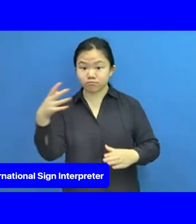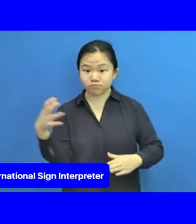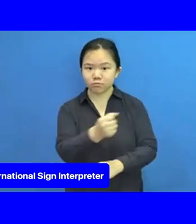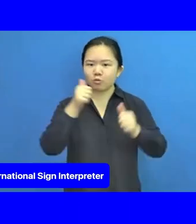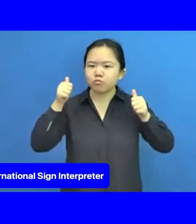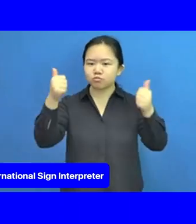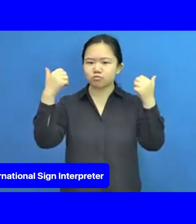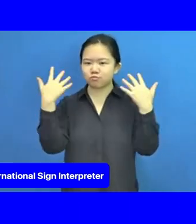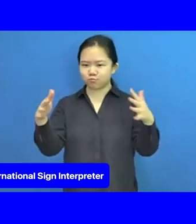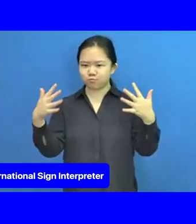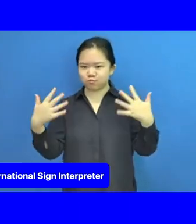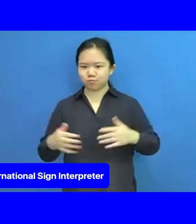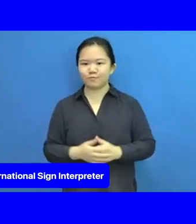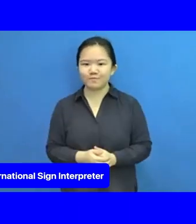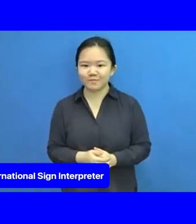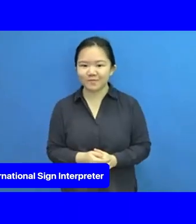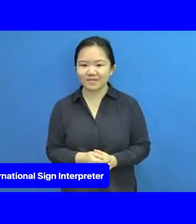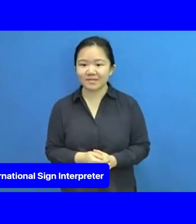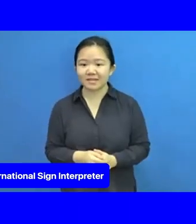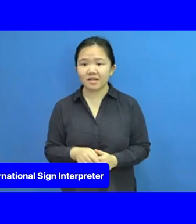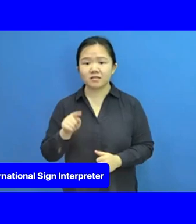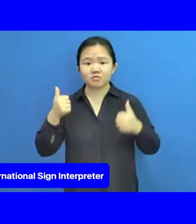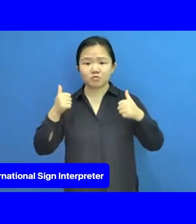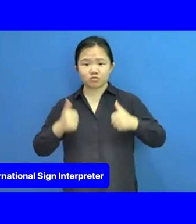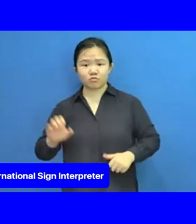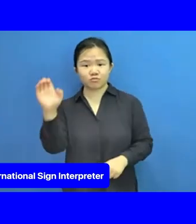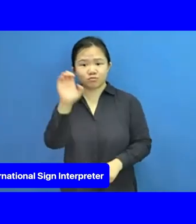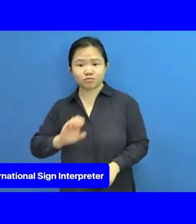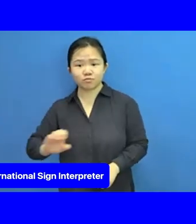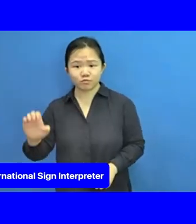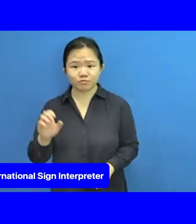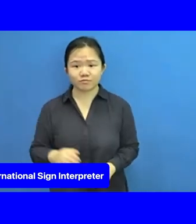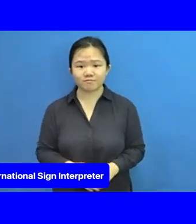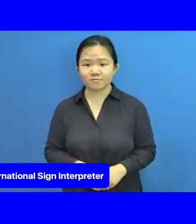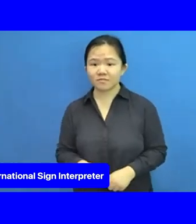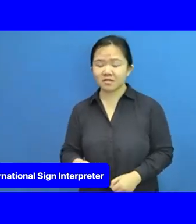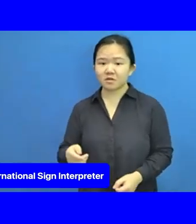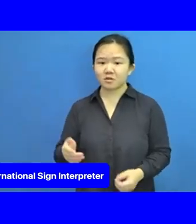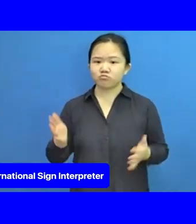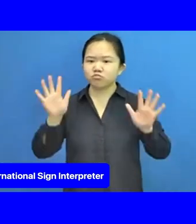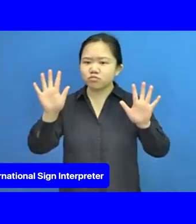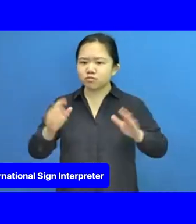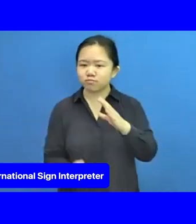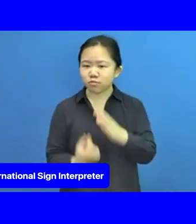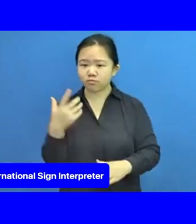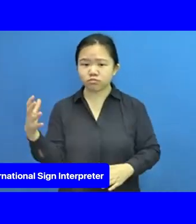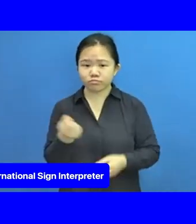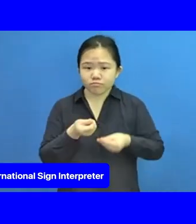So again, we are very excited to take part in this journey and to contribute with the expertise